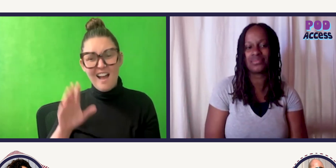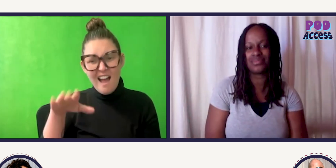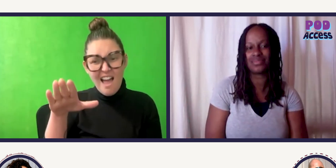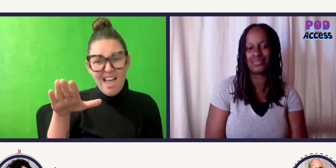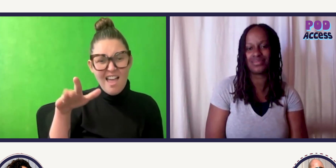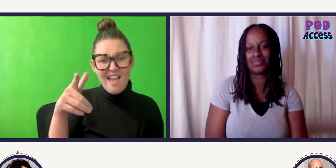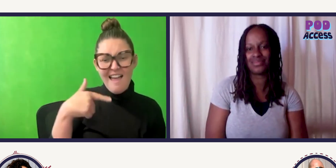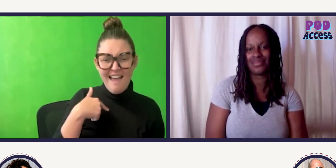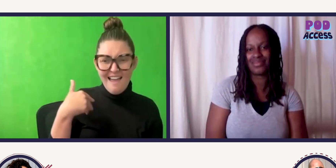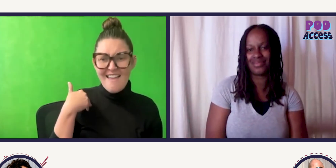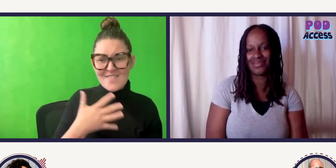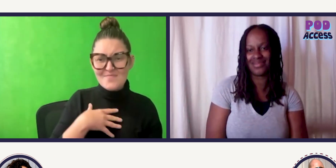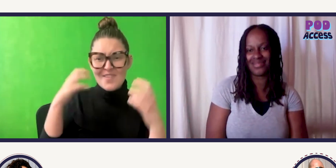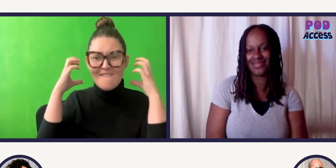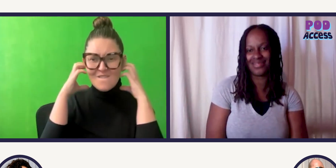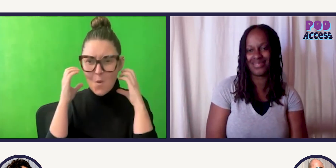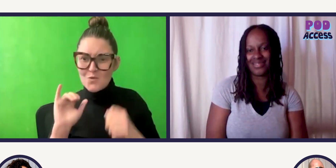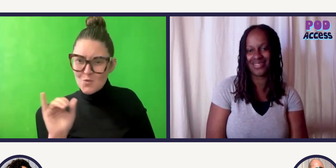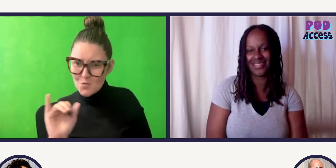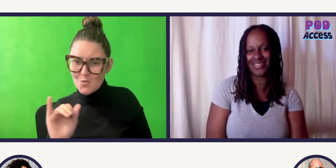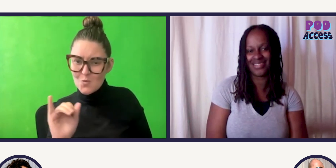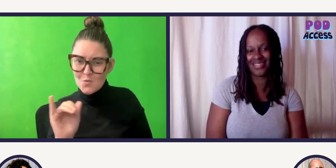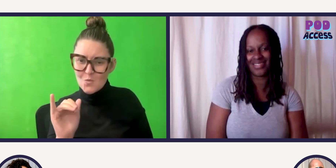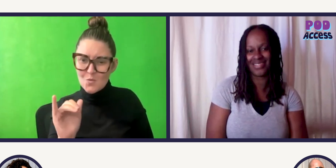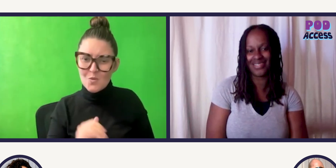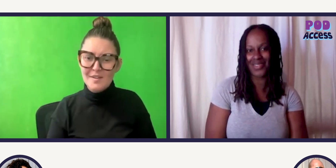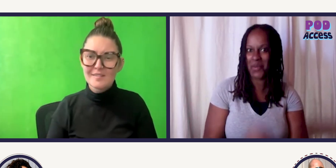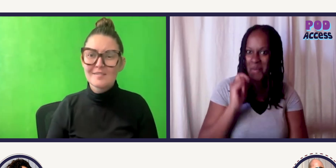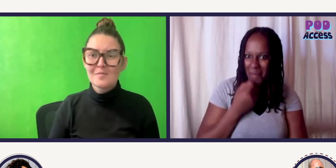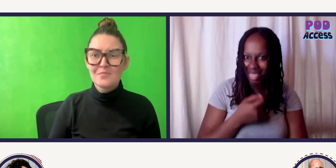Hey! I have my headphones too! Cool! CHERYL: Let’s talk about